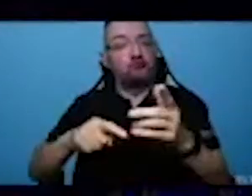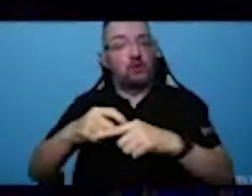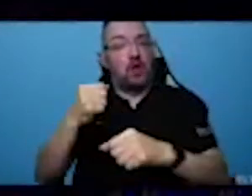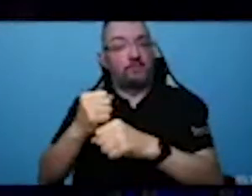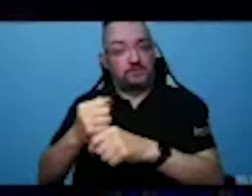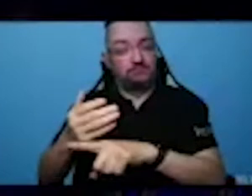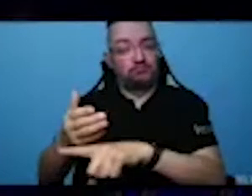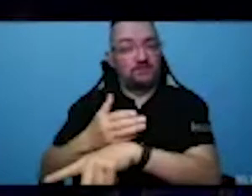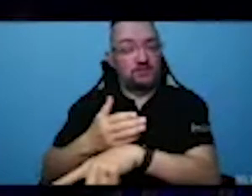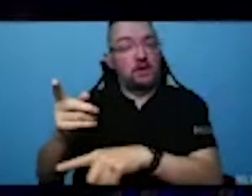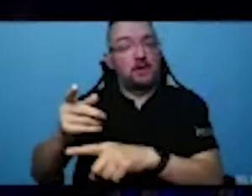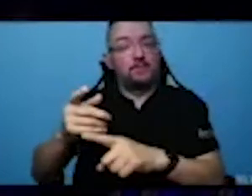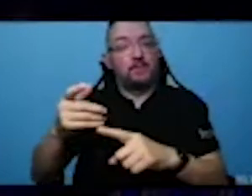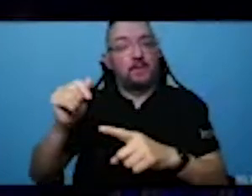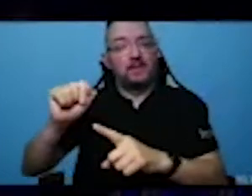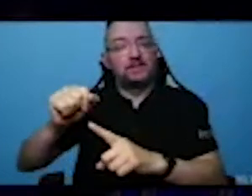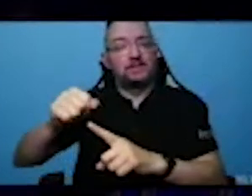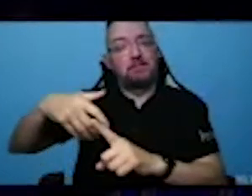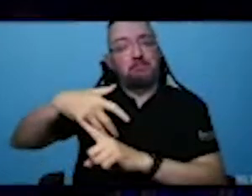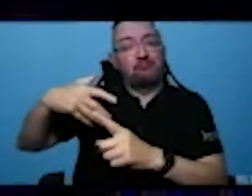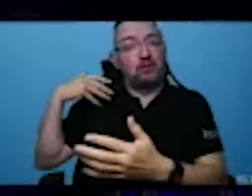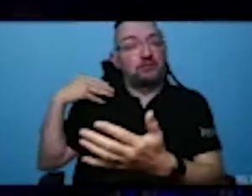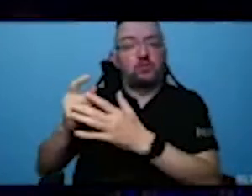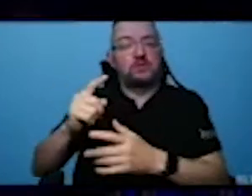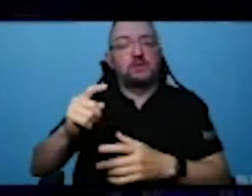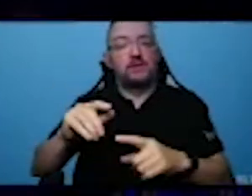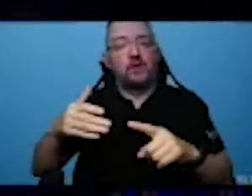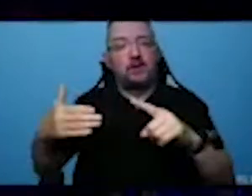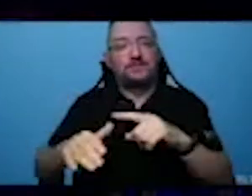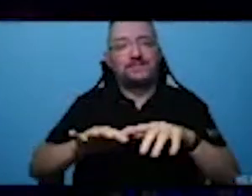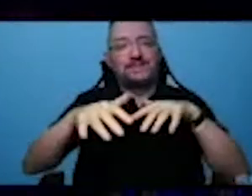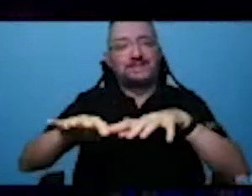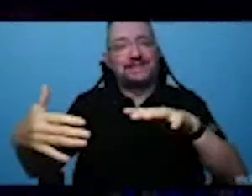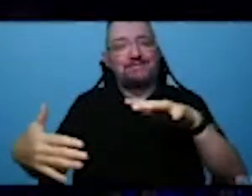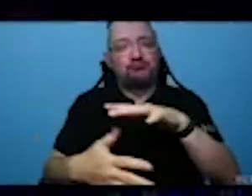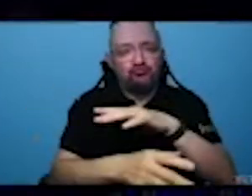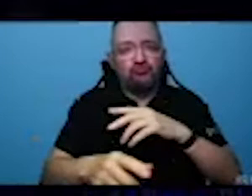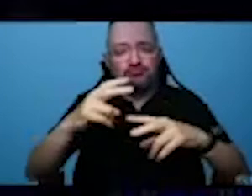scientist, and was Director at one stage of the Scottish Oceans Institute at St.